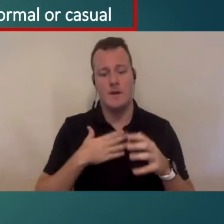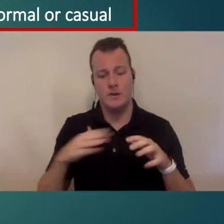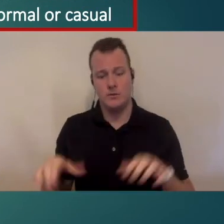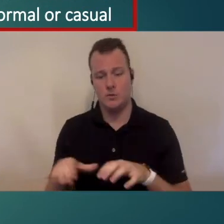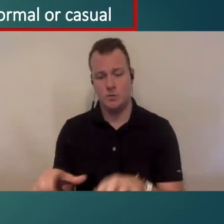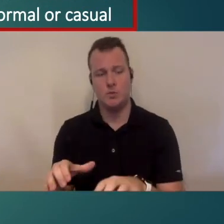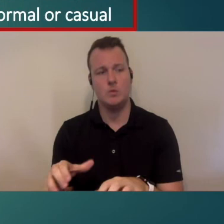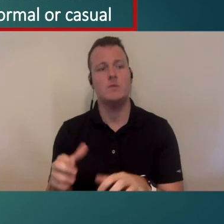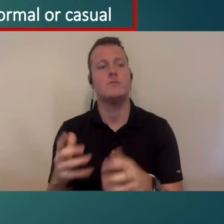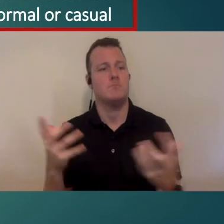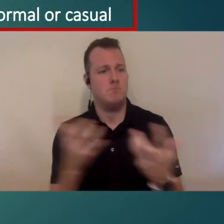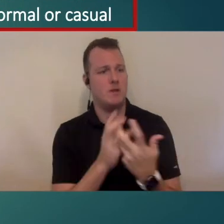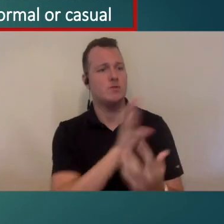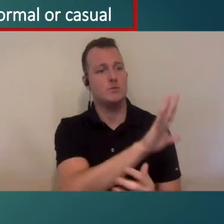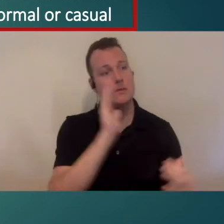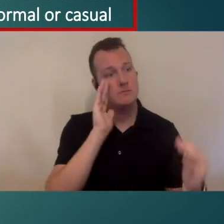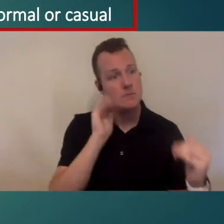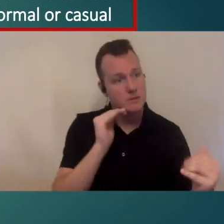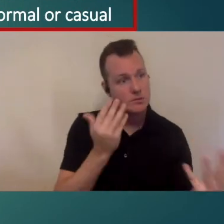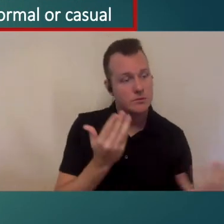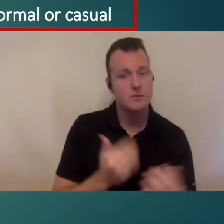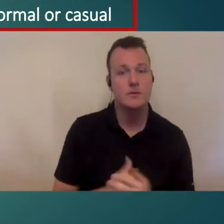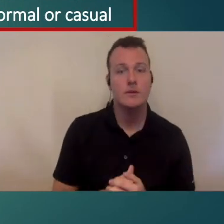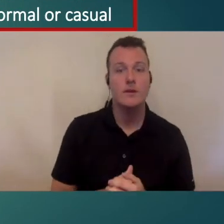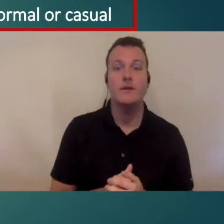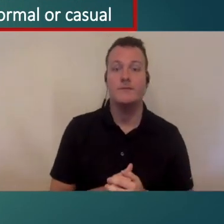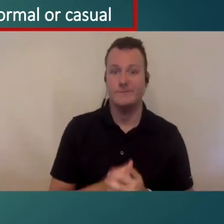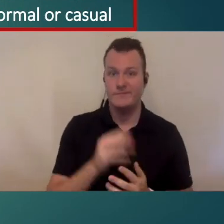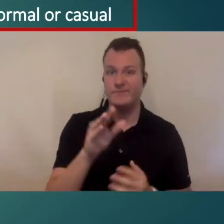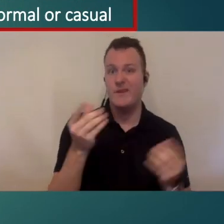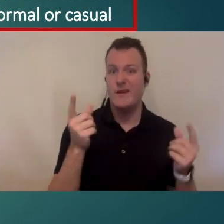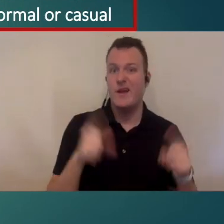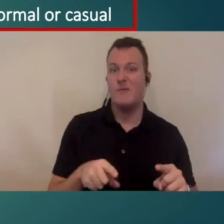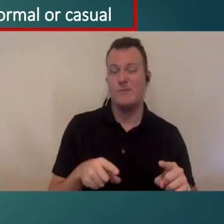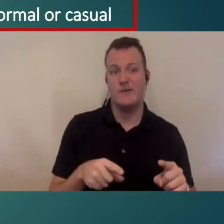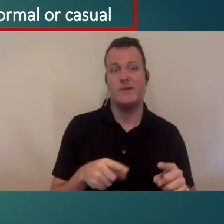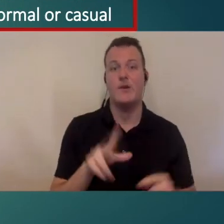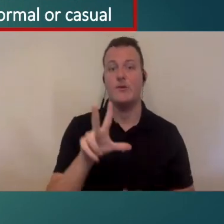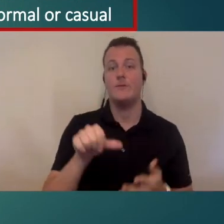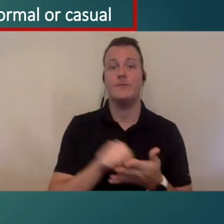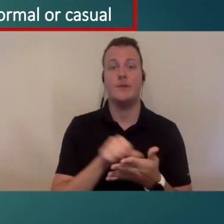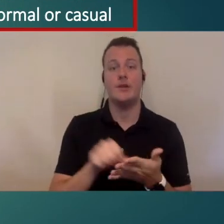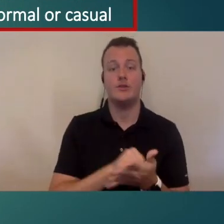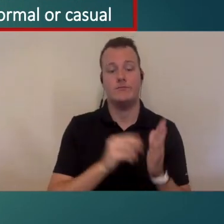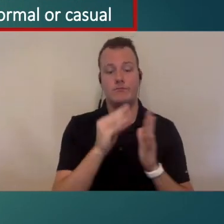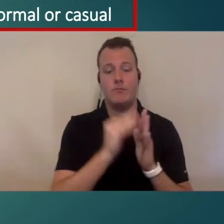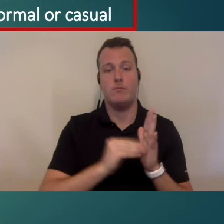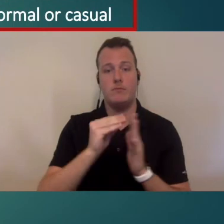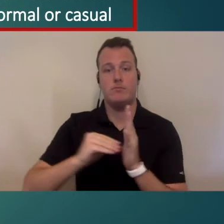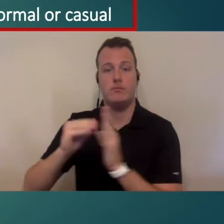expecting me to.' And when I sat down with him, with three pages- of pages of this is